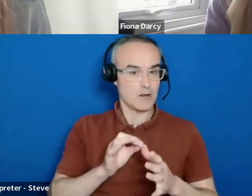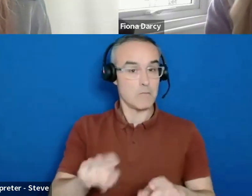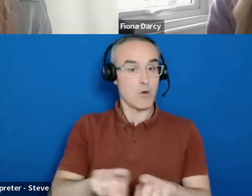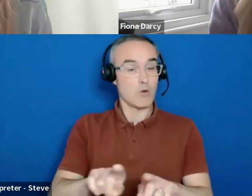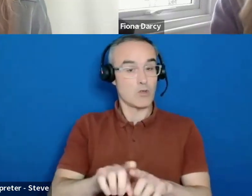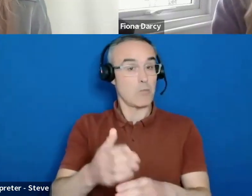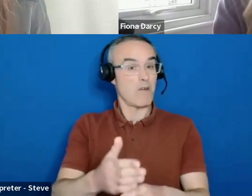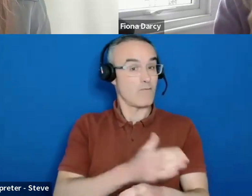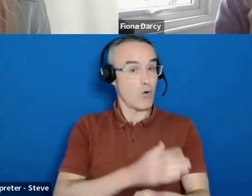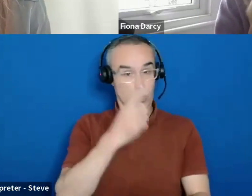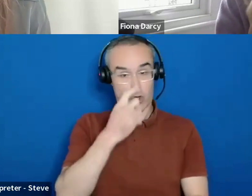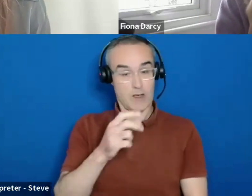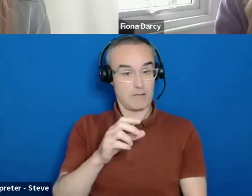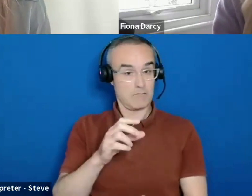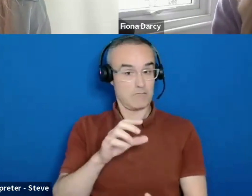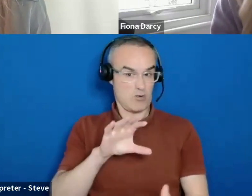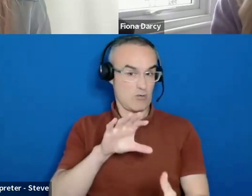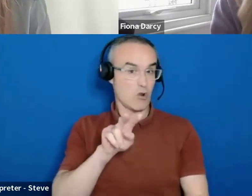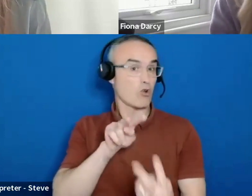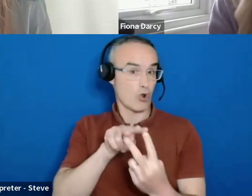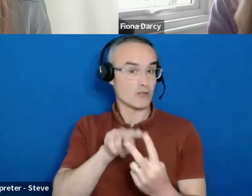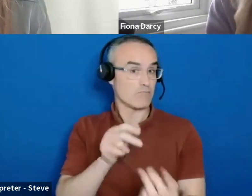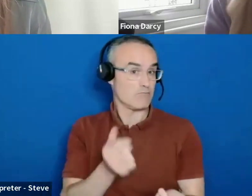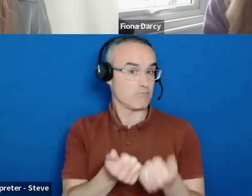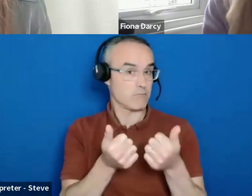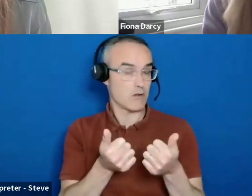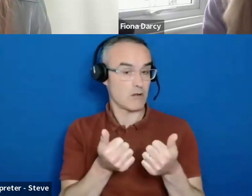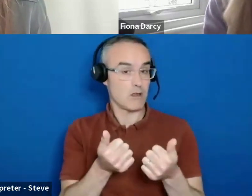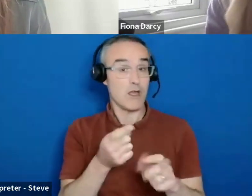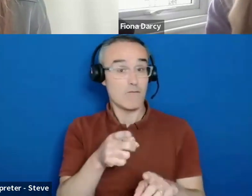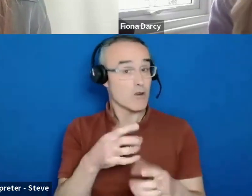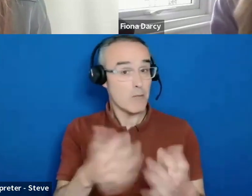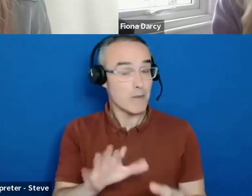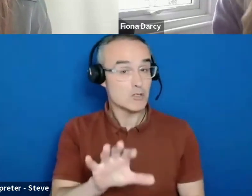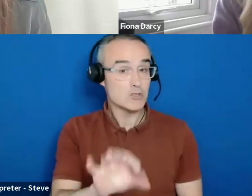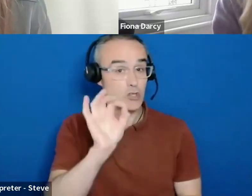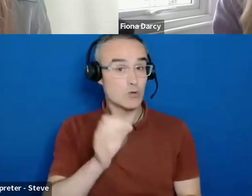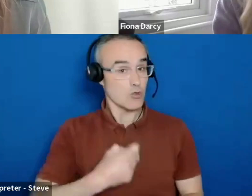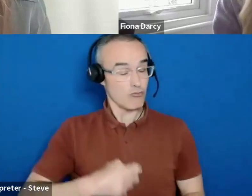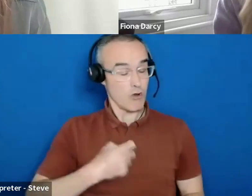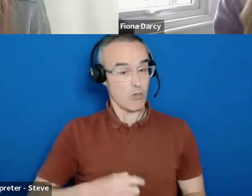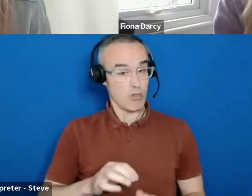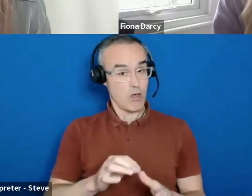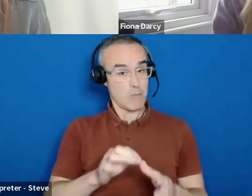So even if you haven't chosen what role you might want to apply for, you can talk to us about what